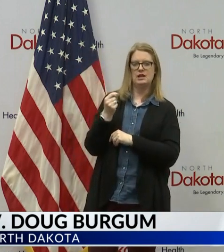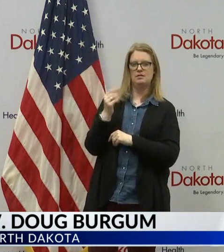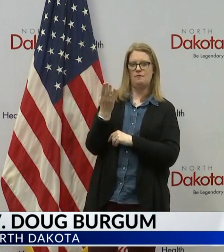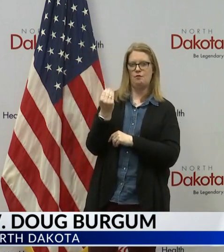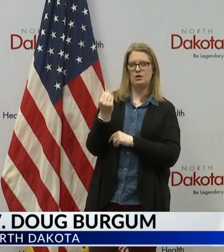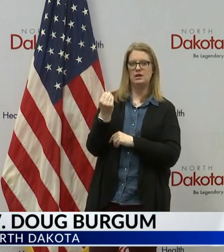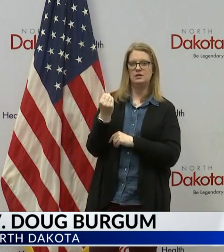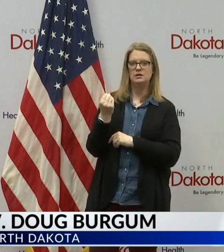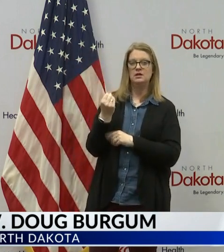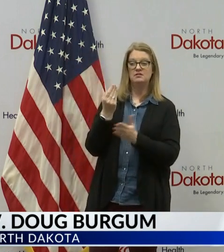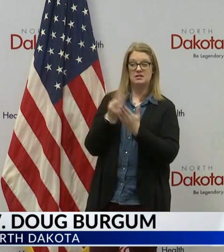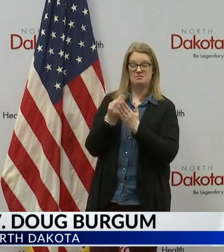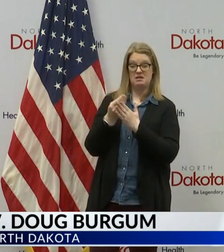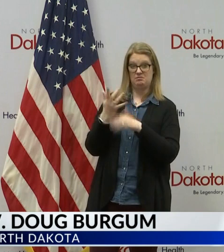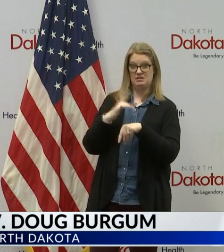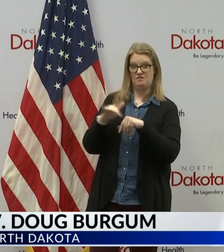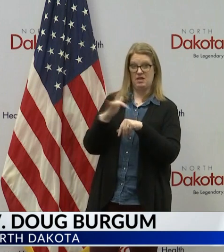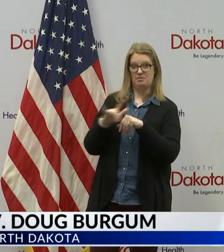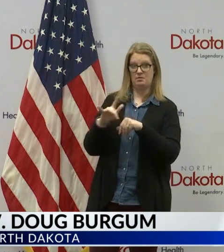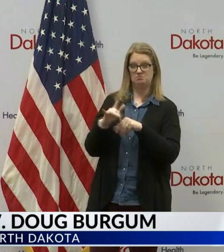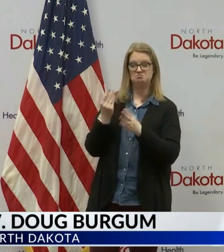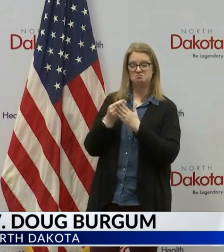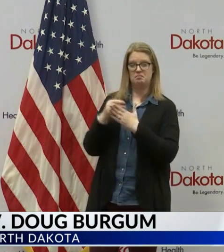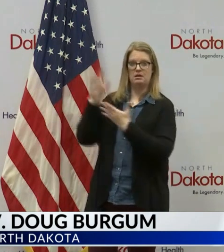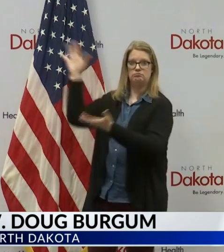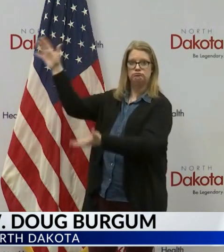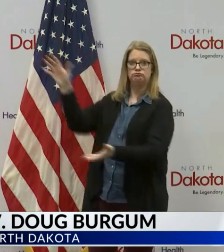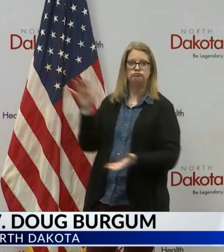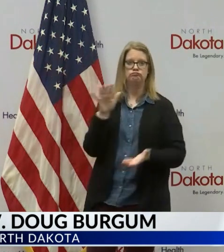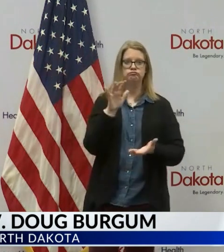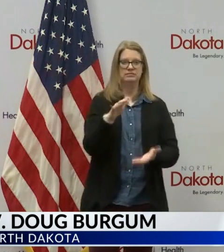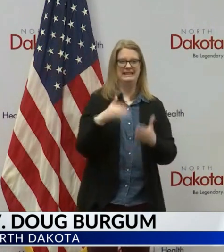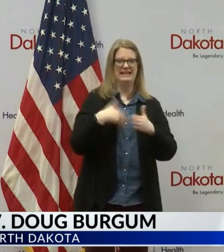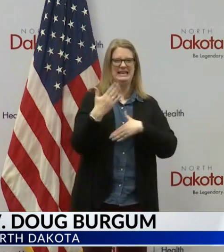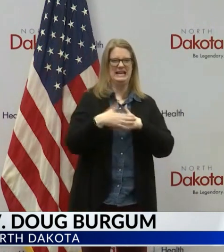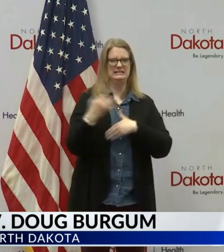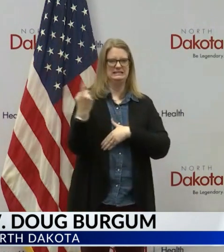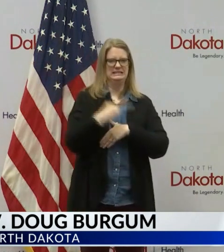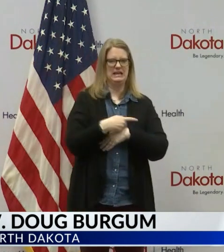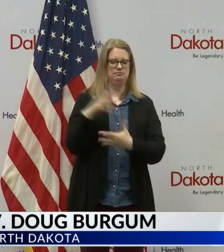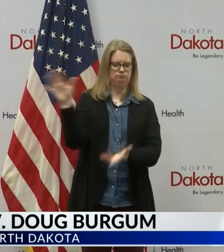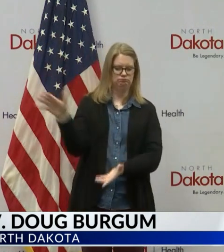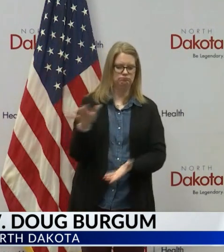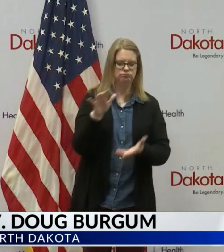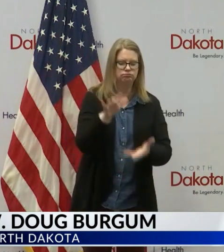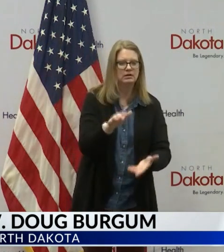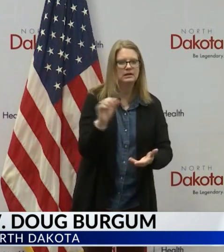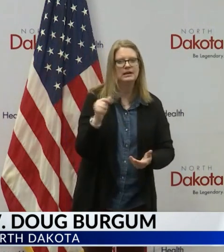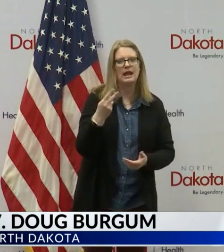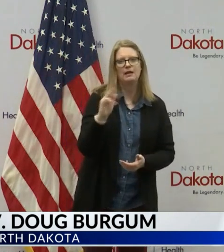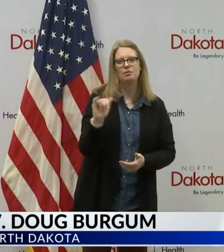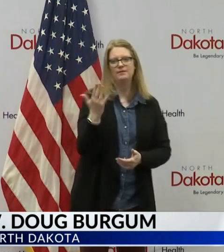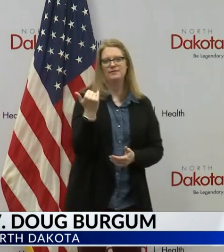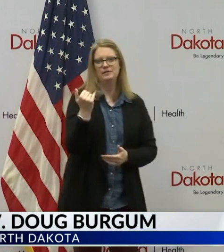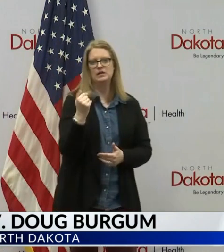APPLICATION TO THE U.S. TREASURY BACK ON TUESDAY THE 14th FOR THE FUNDING THAT IS AVAILABLE.